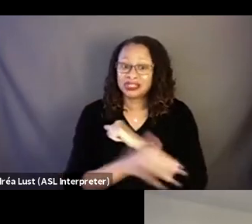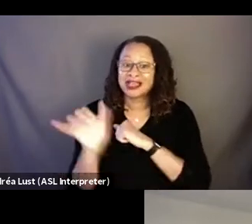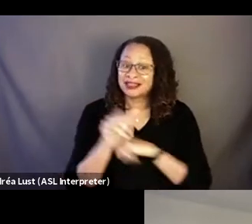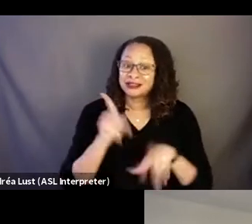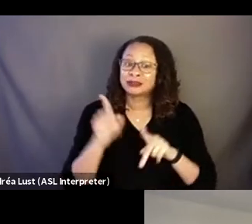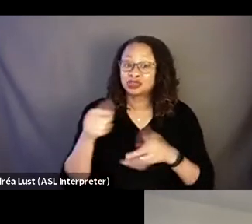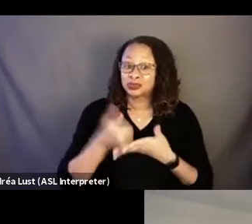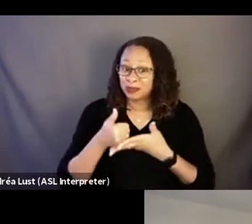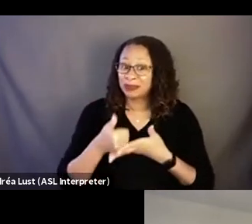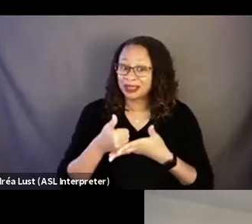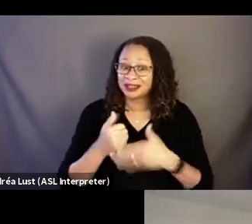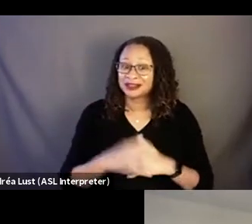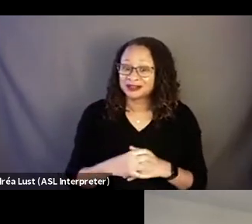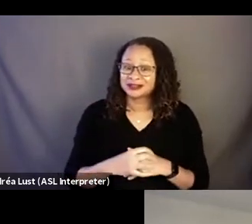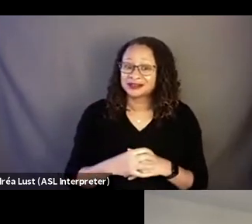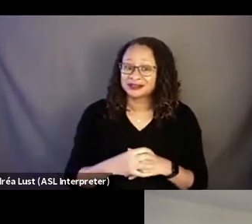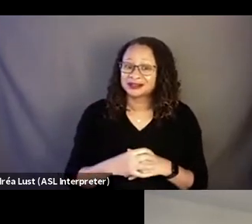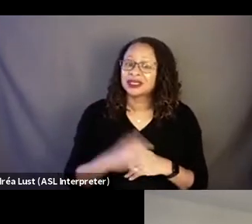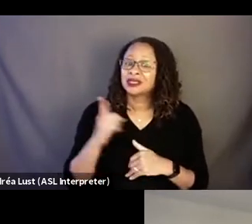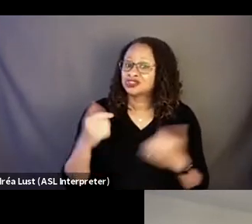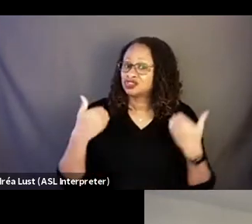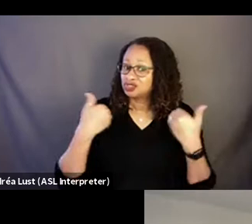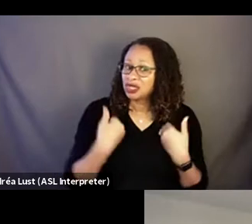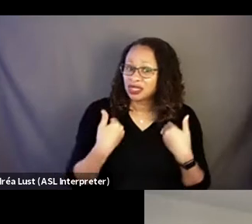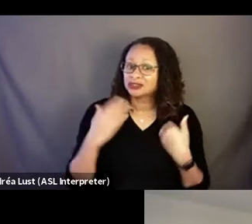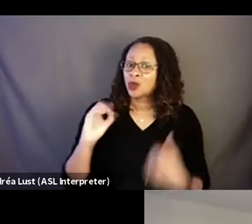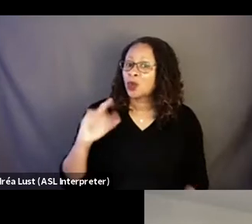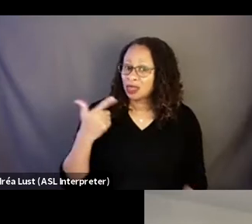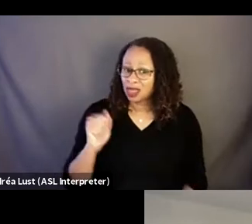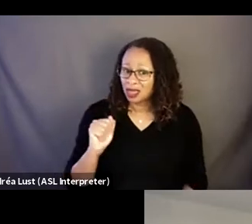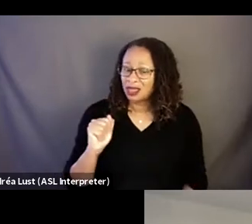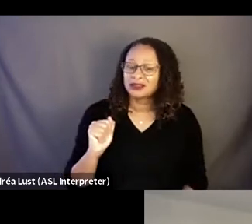And she has landed pretty softly, if you can use that word